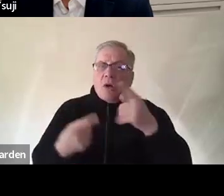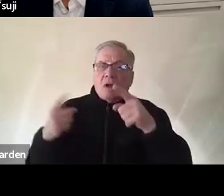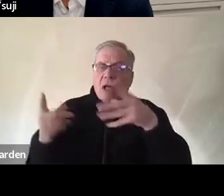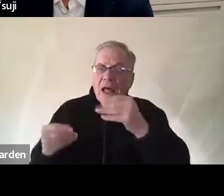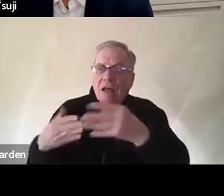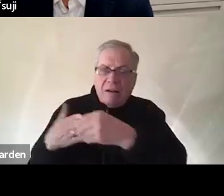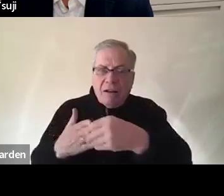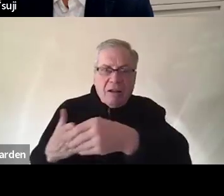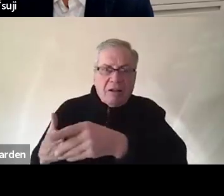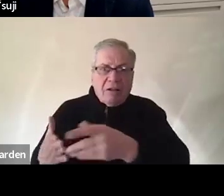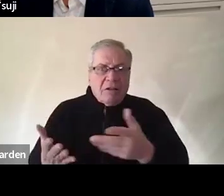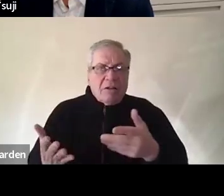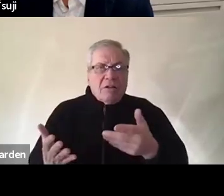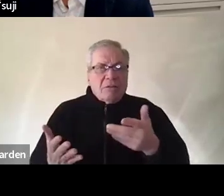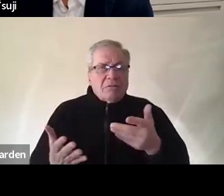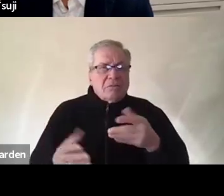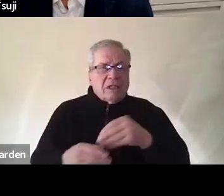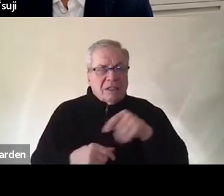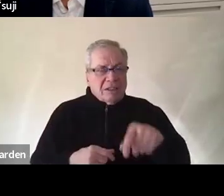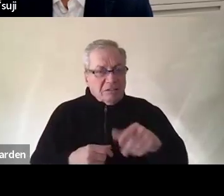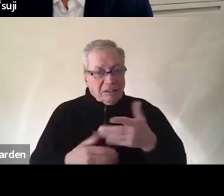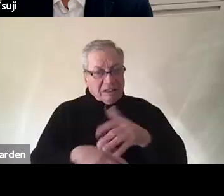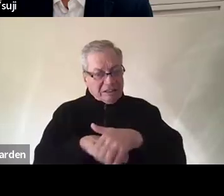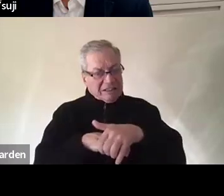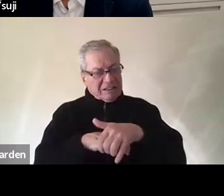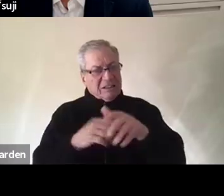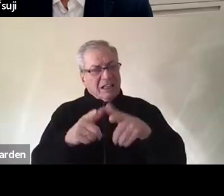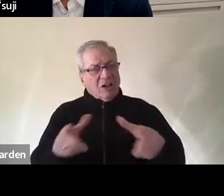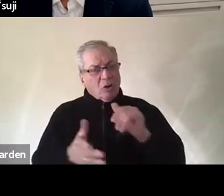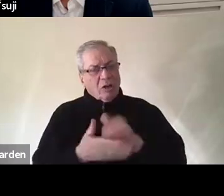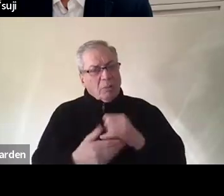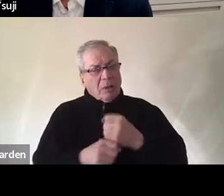regarding reading in English. But